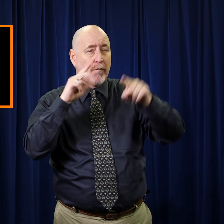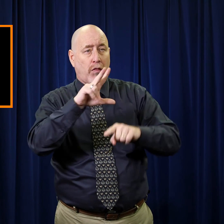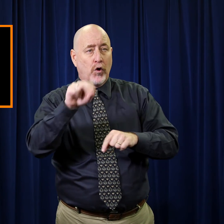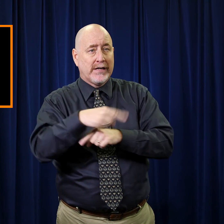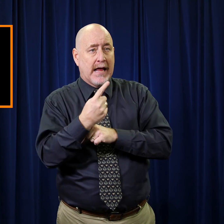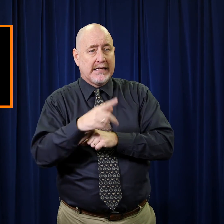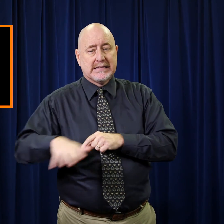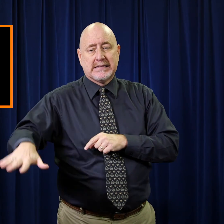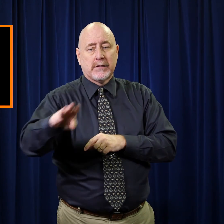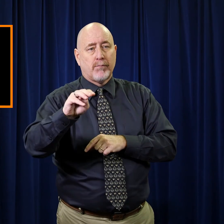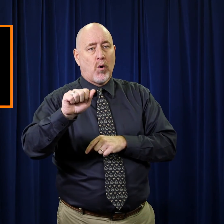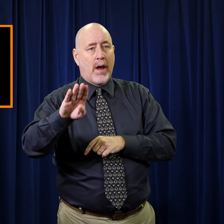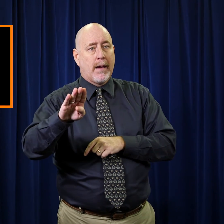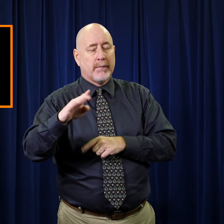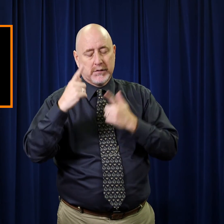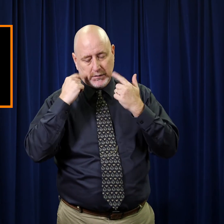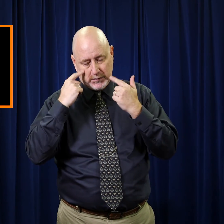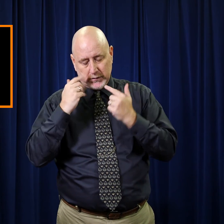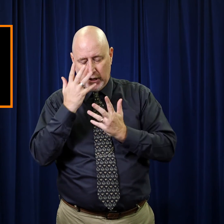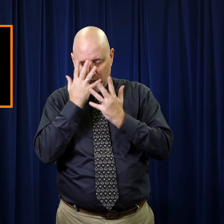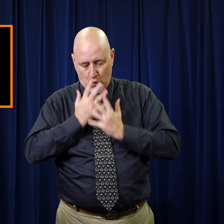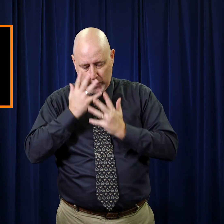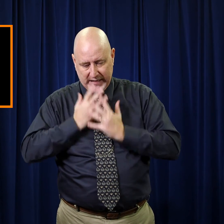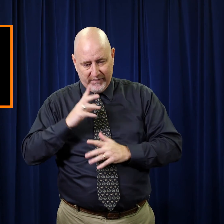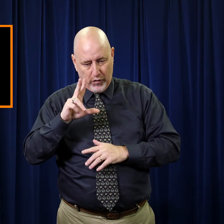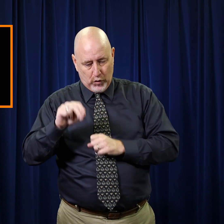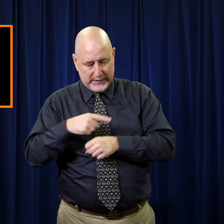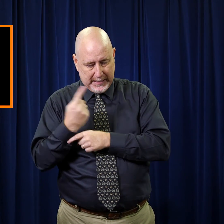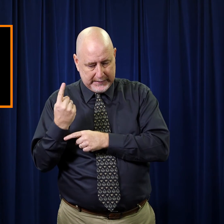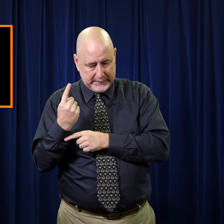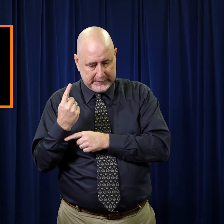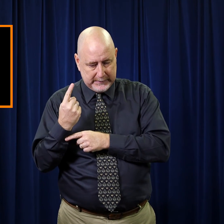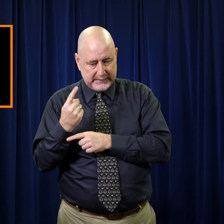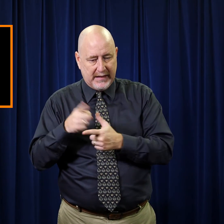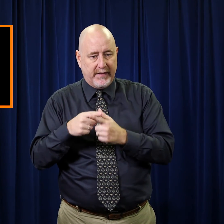the plains of Moab 30 days. So the days of weeping and mourning for Moses